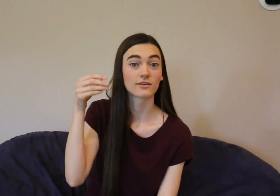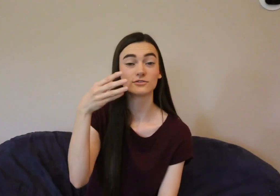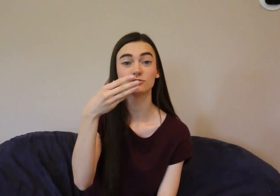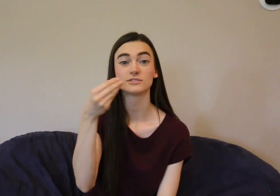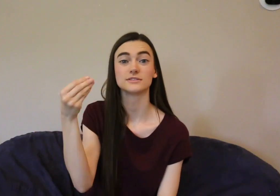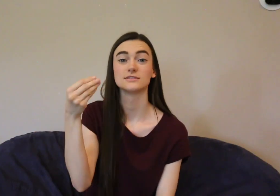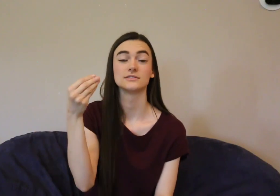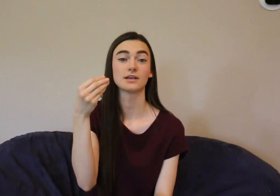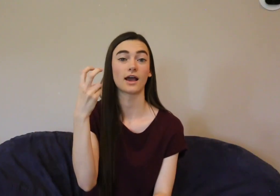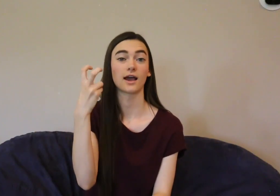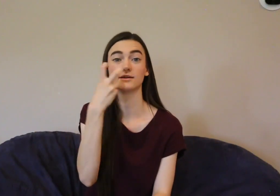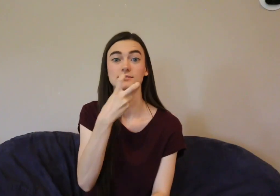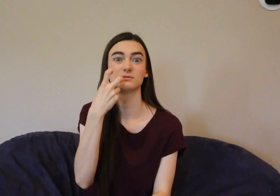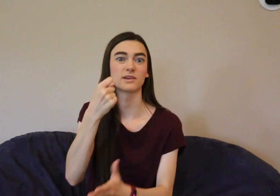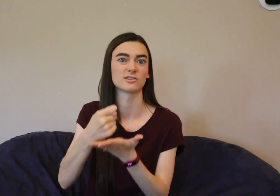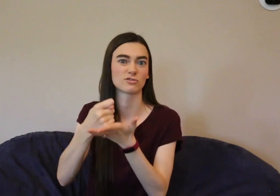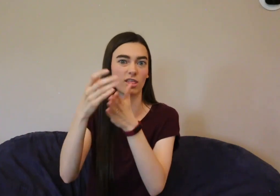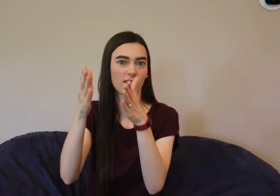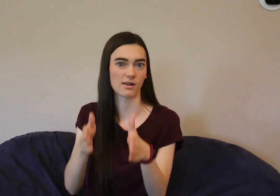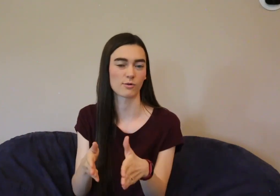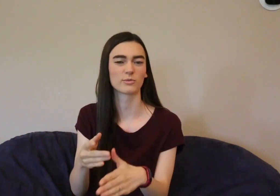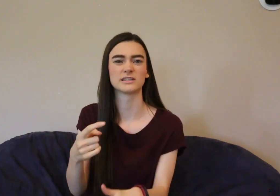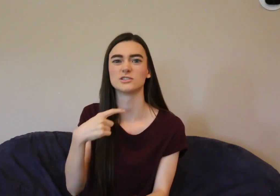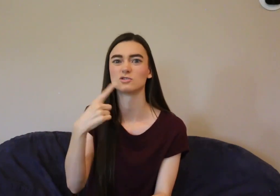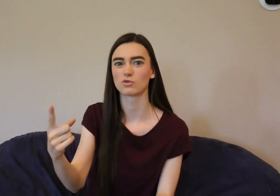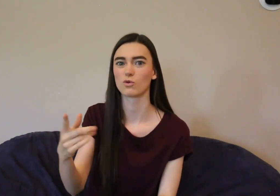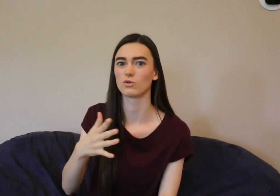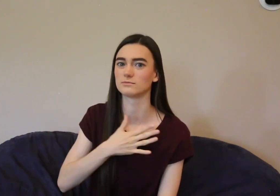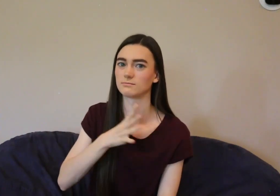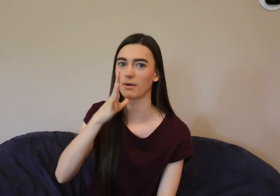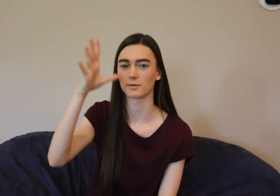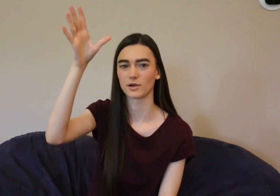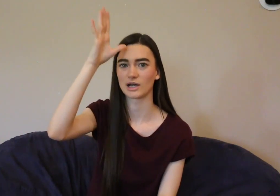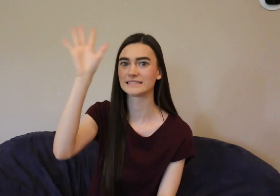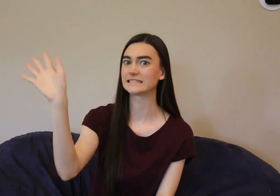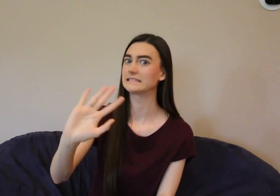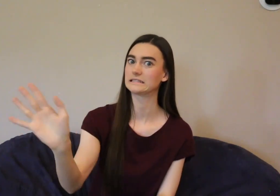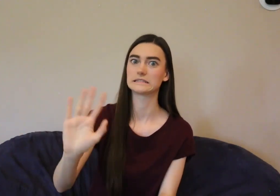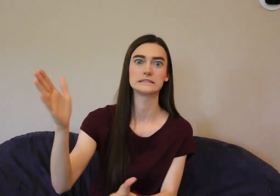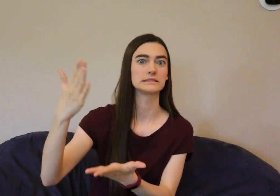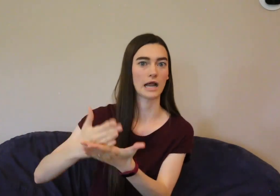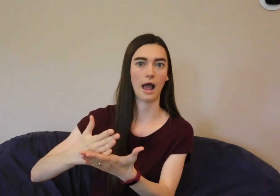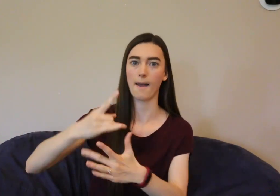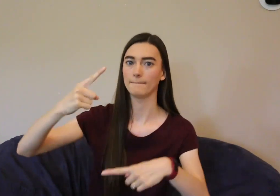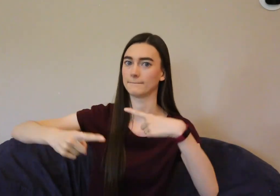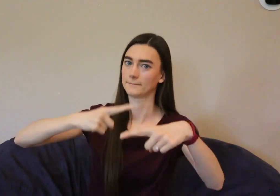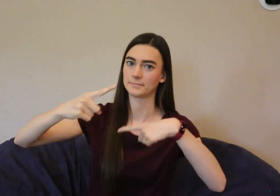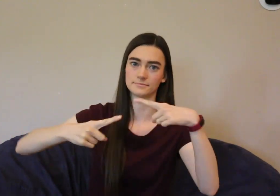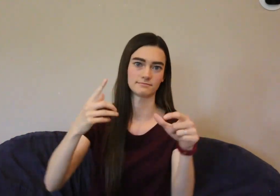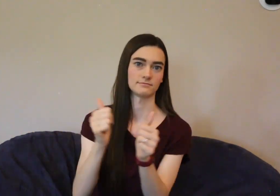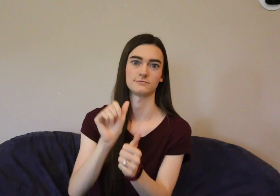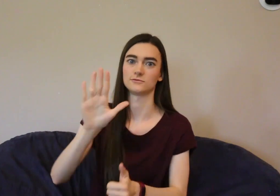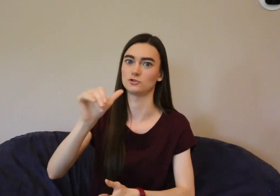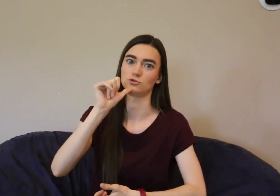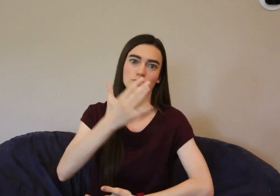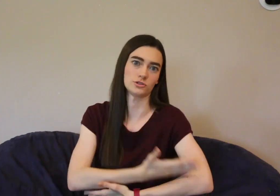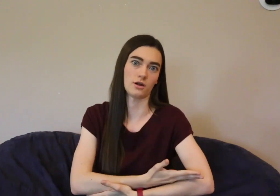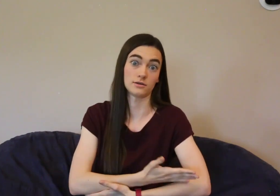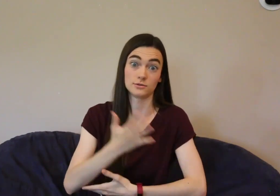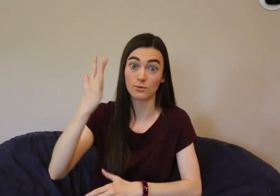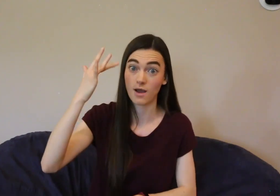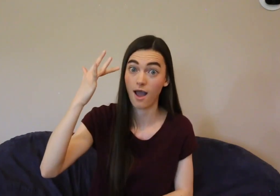The audiologist and speech therapist told my parents to "stop signing with your daughter